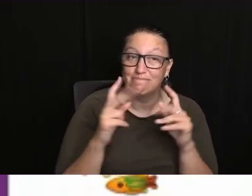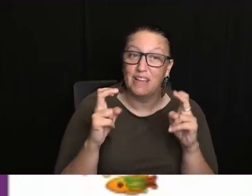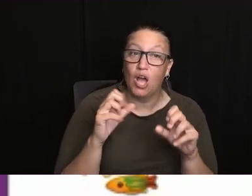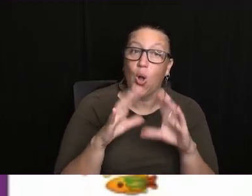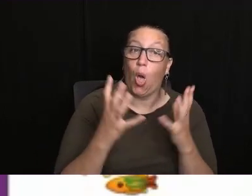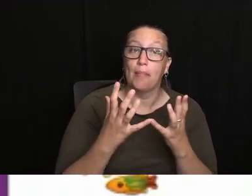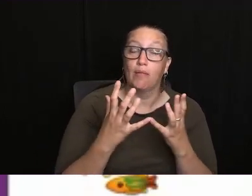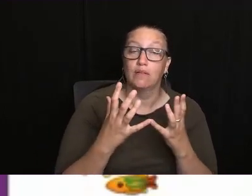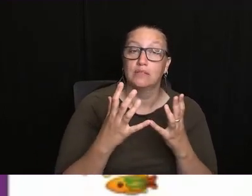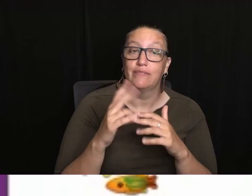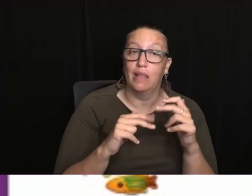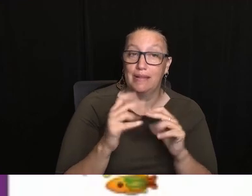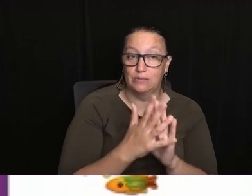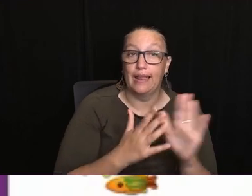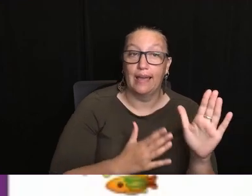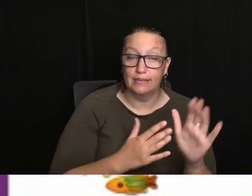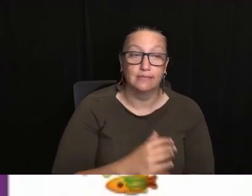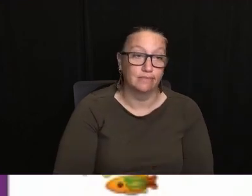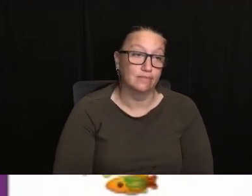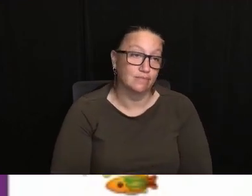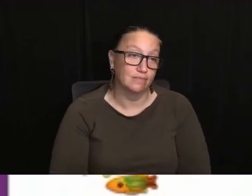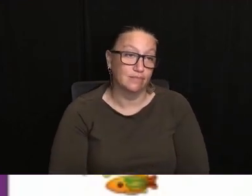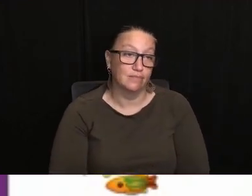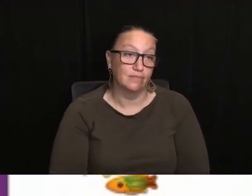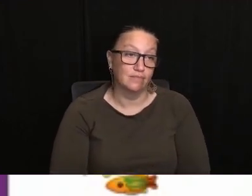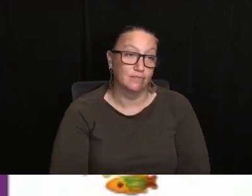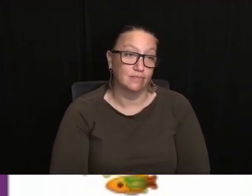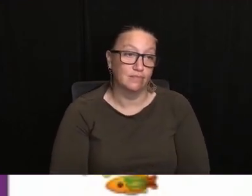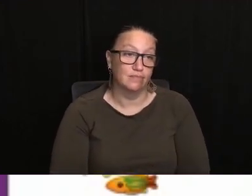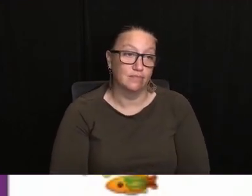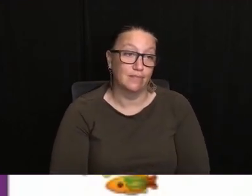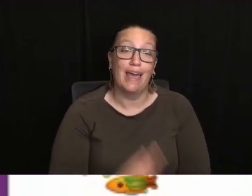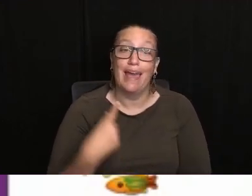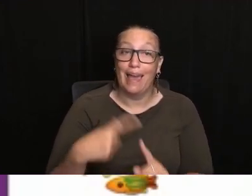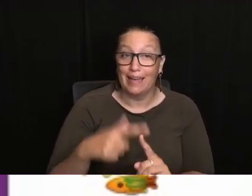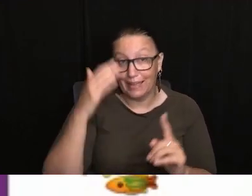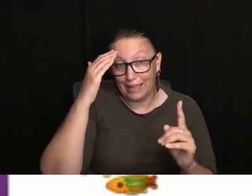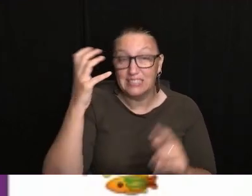and he also was intellectual severe intellectual disability